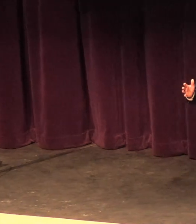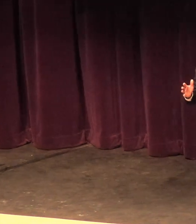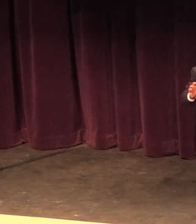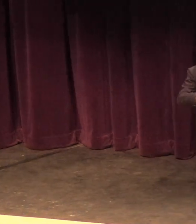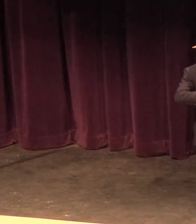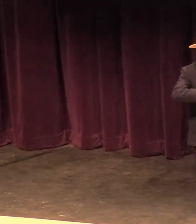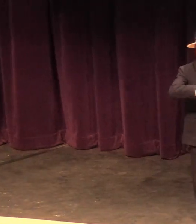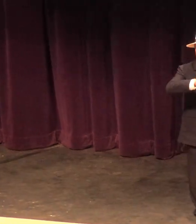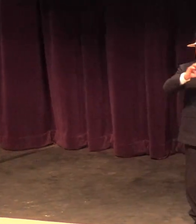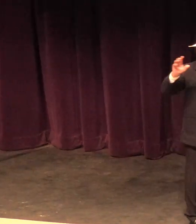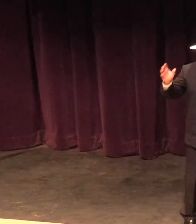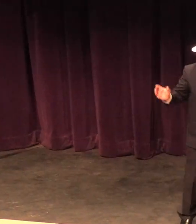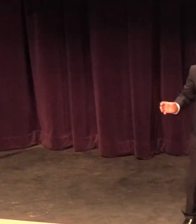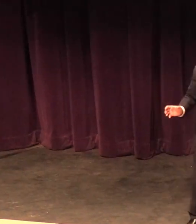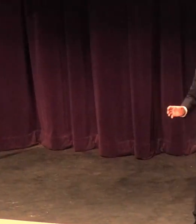But I will say here that it is not enough.